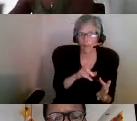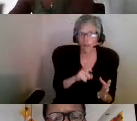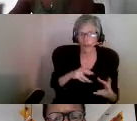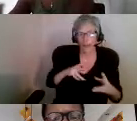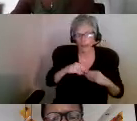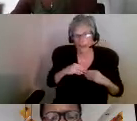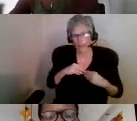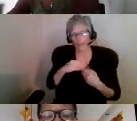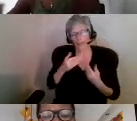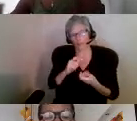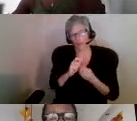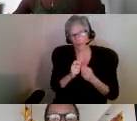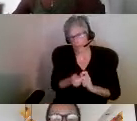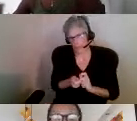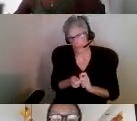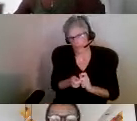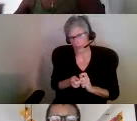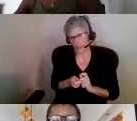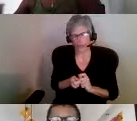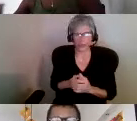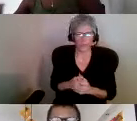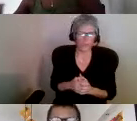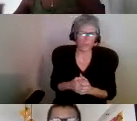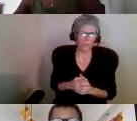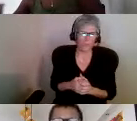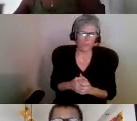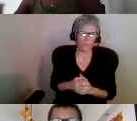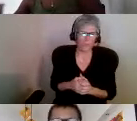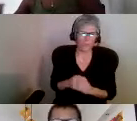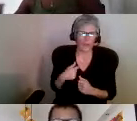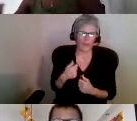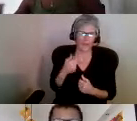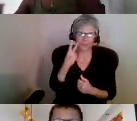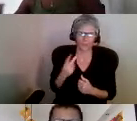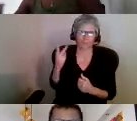so especially as I still remember being a young faculty member